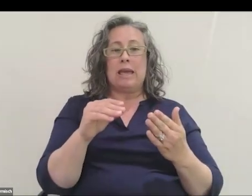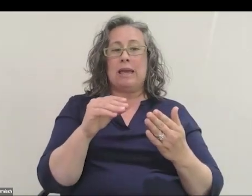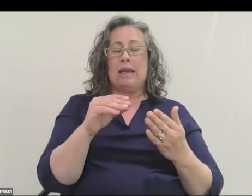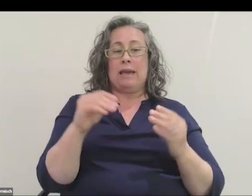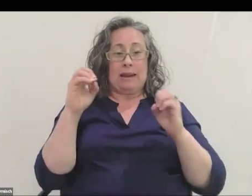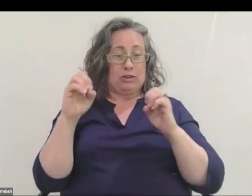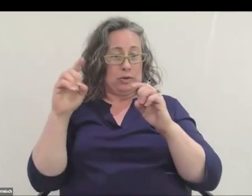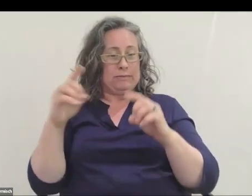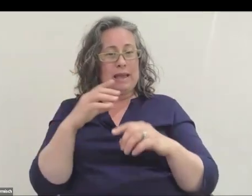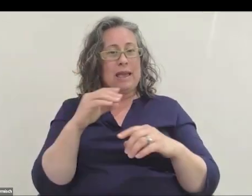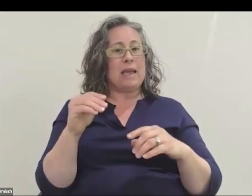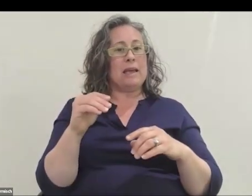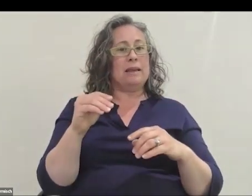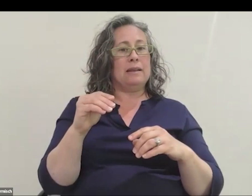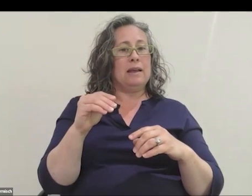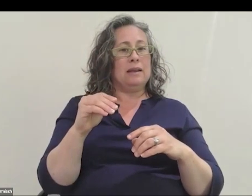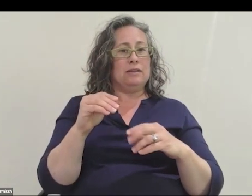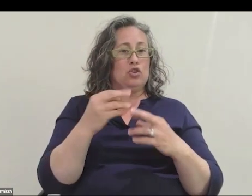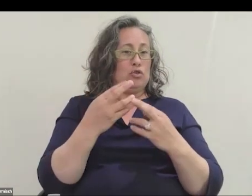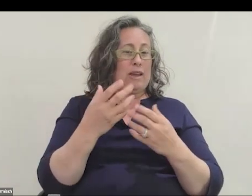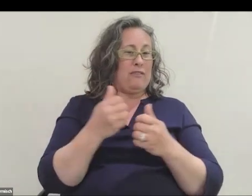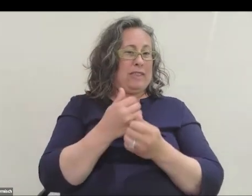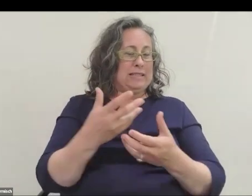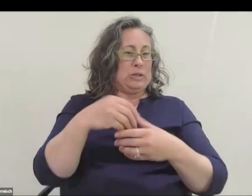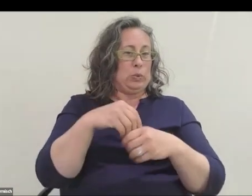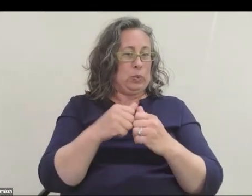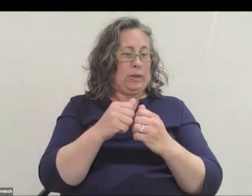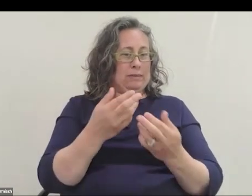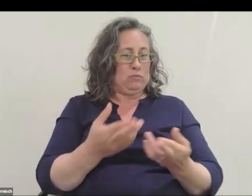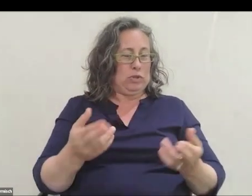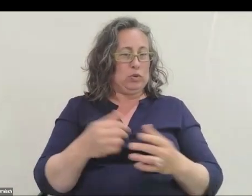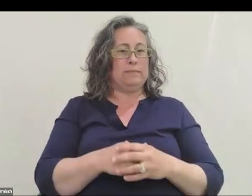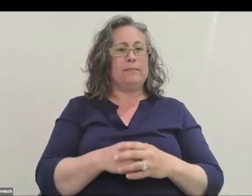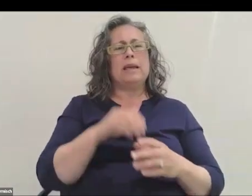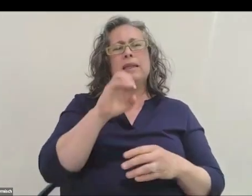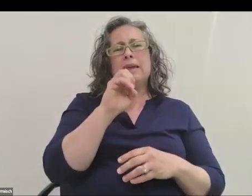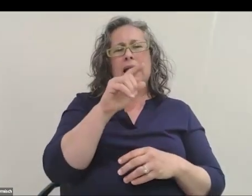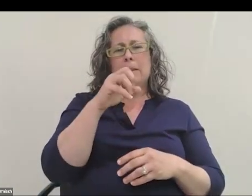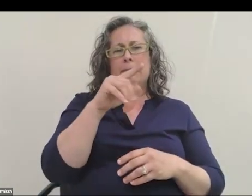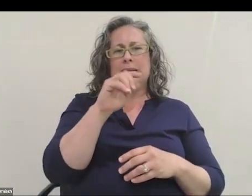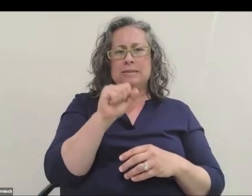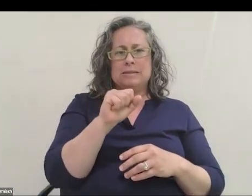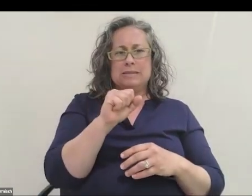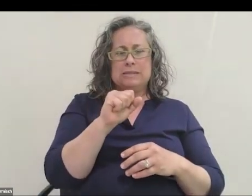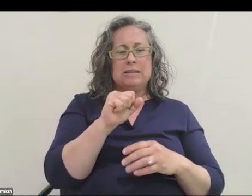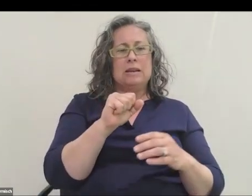space artists, interviews are also involved in this resource. The elements and the principle design